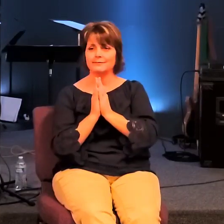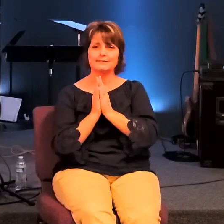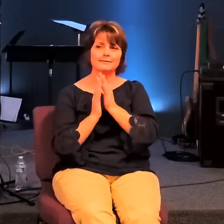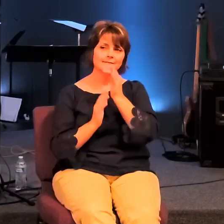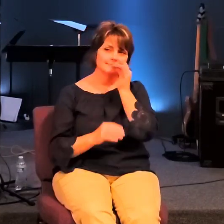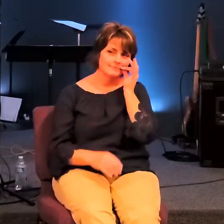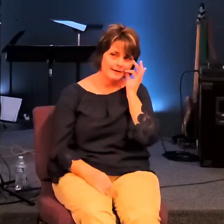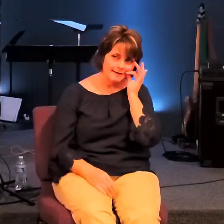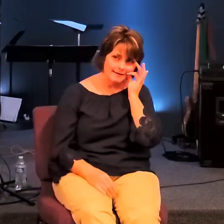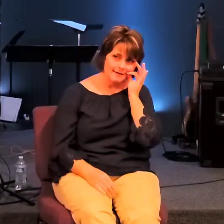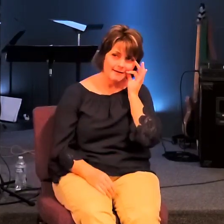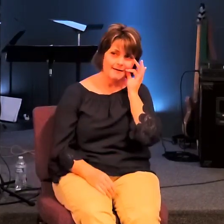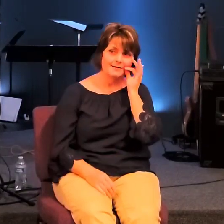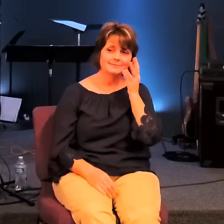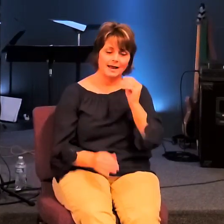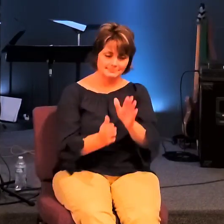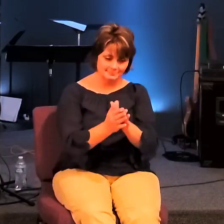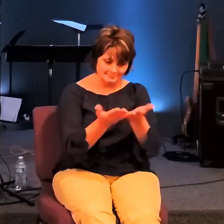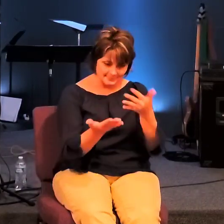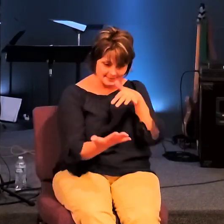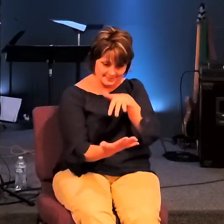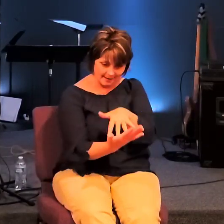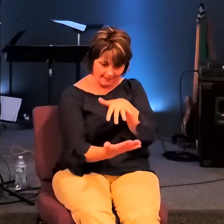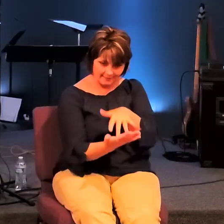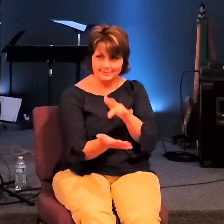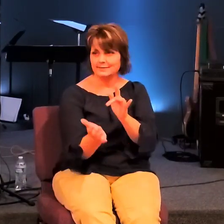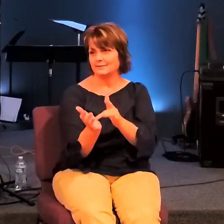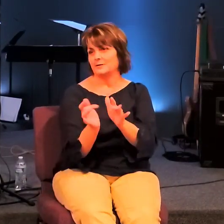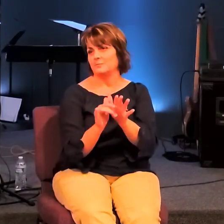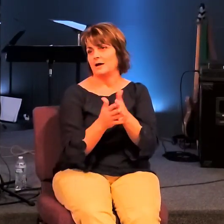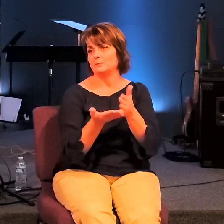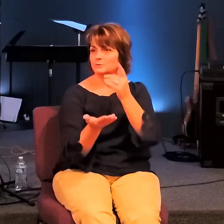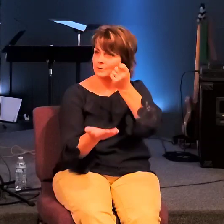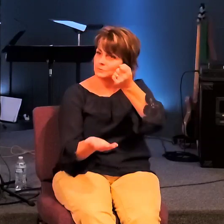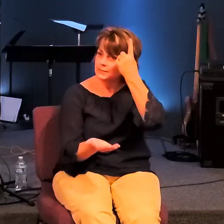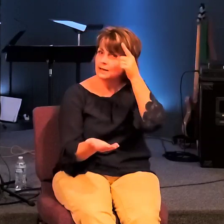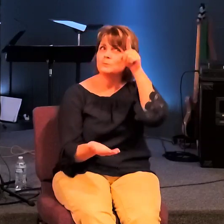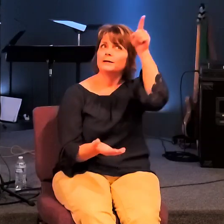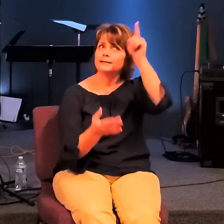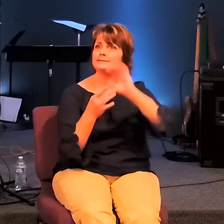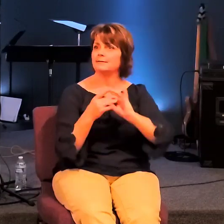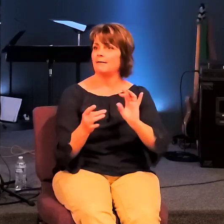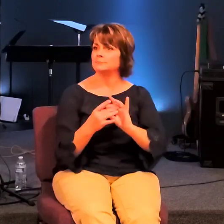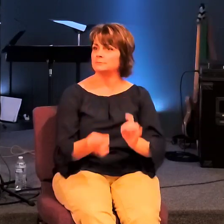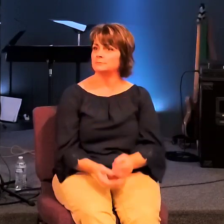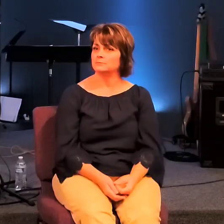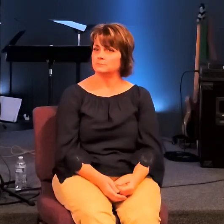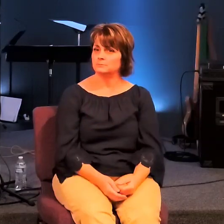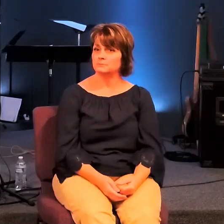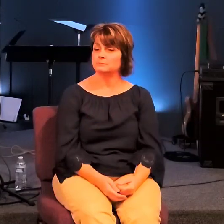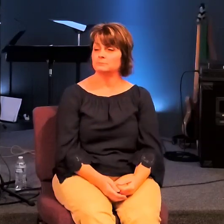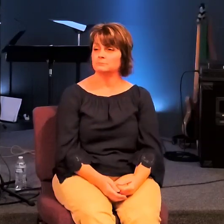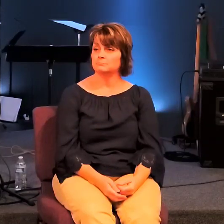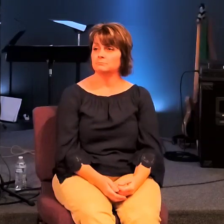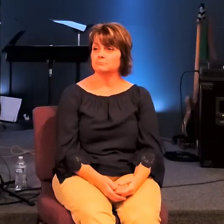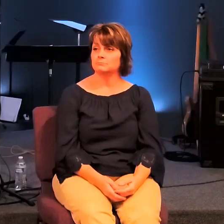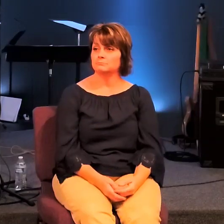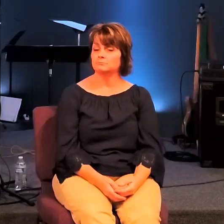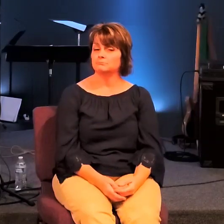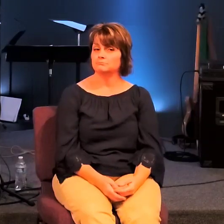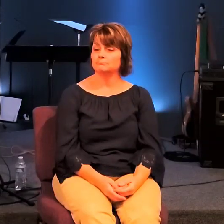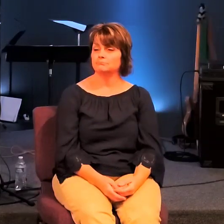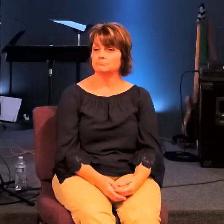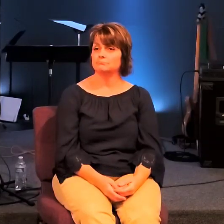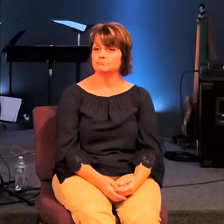that we can study and understand what God is saying and that's the intent God wants